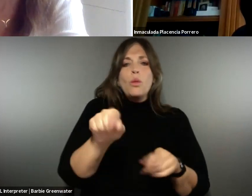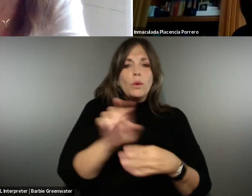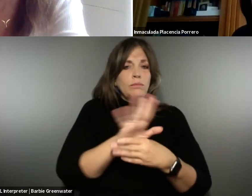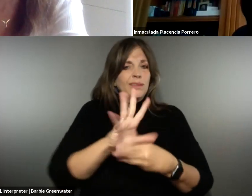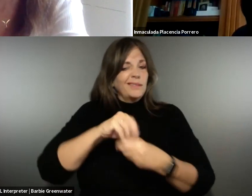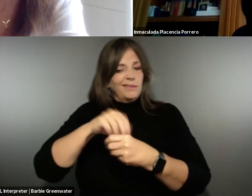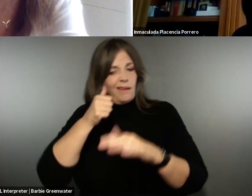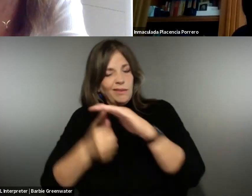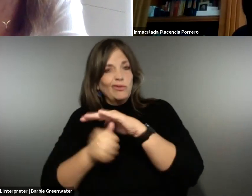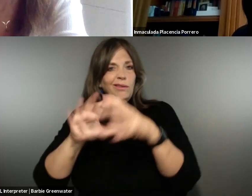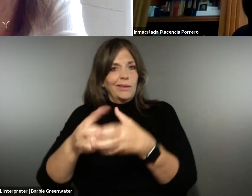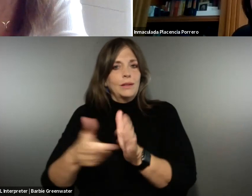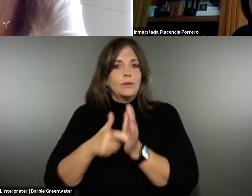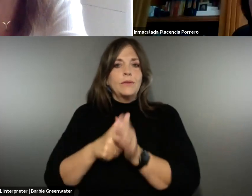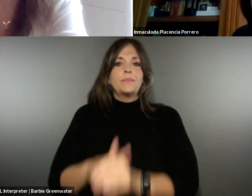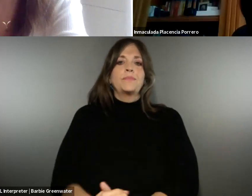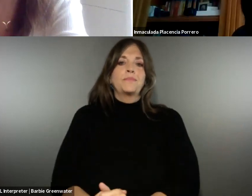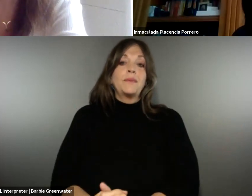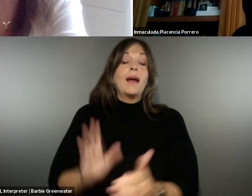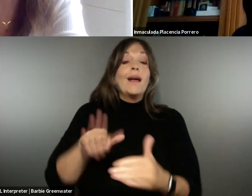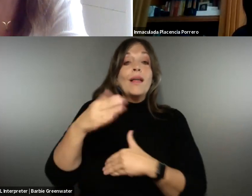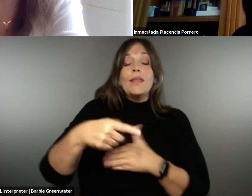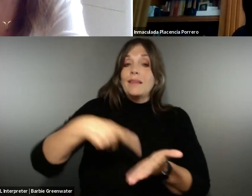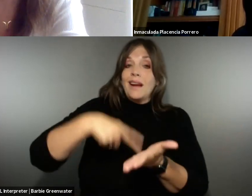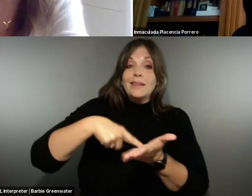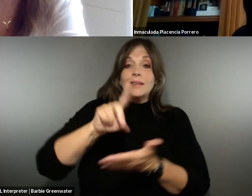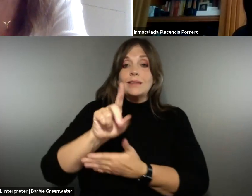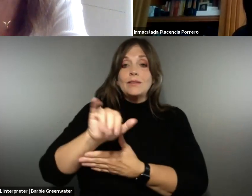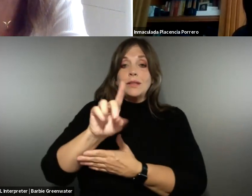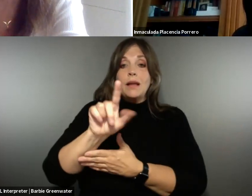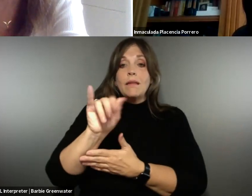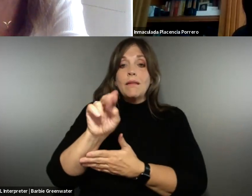the transposition which is next year also June, and then we will